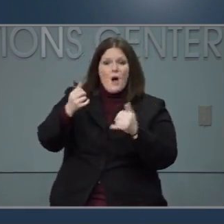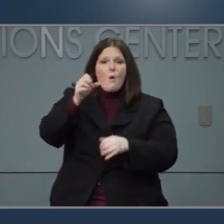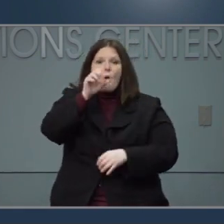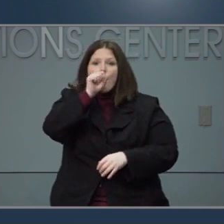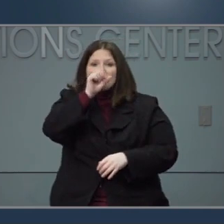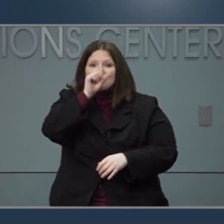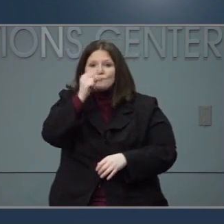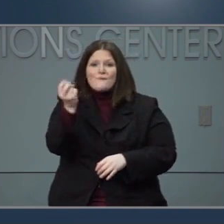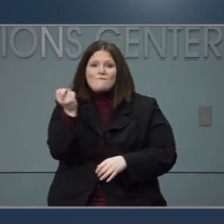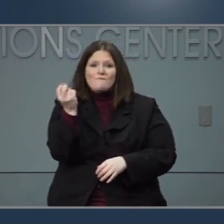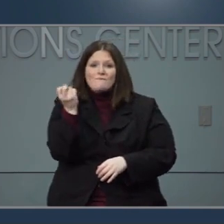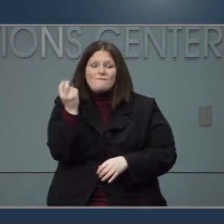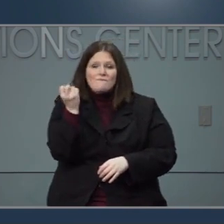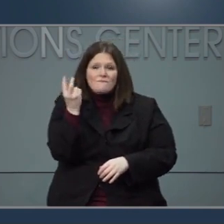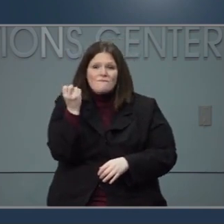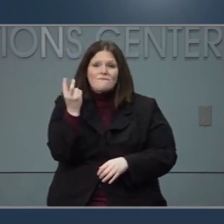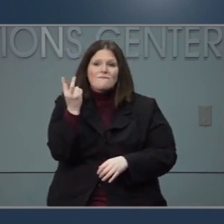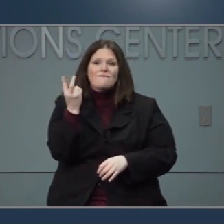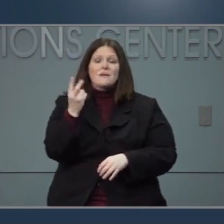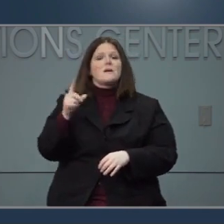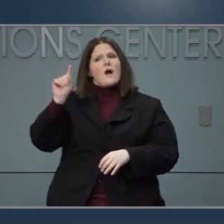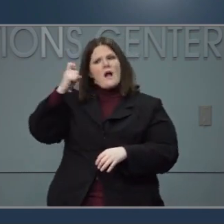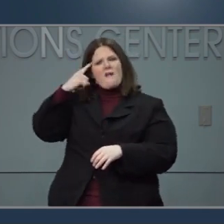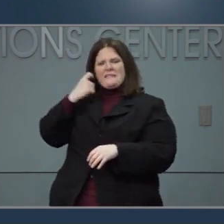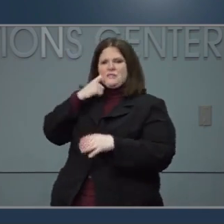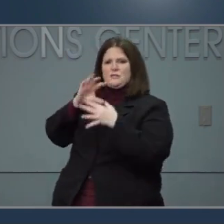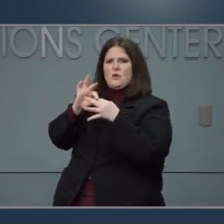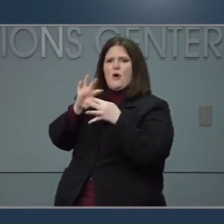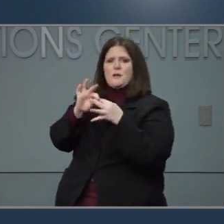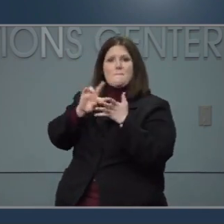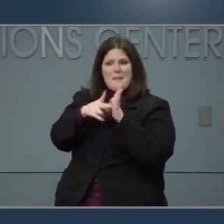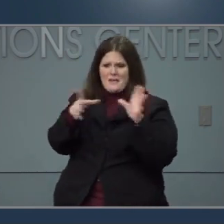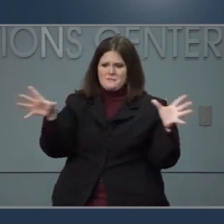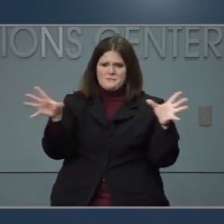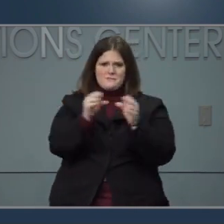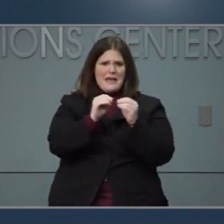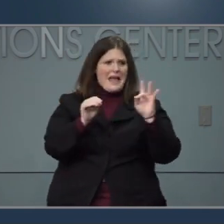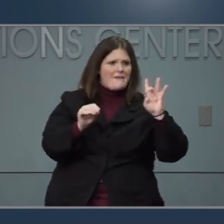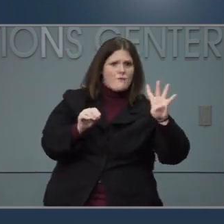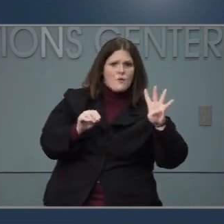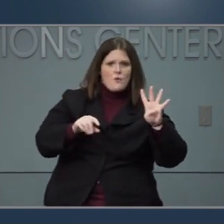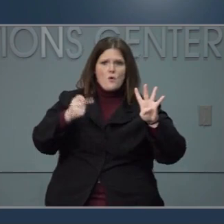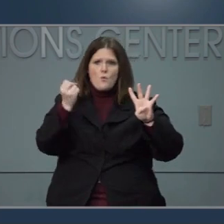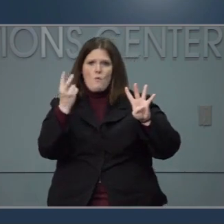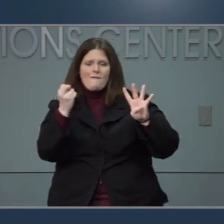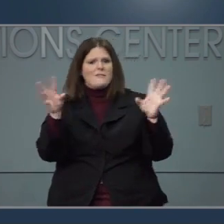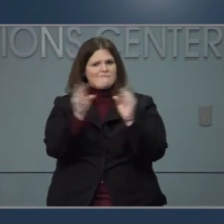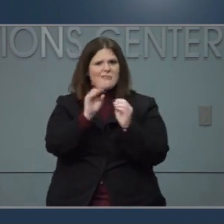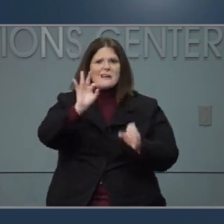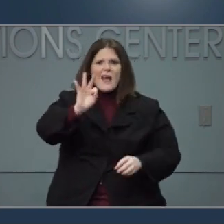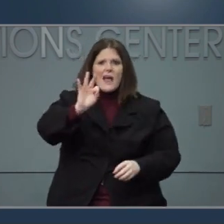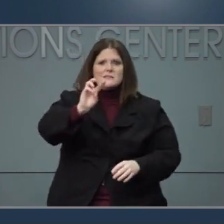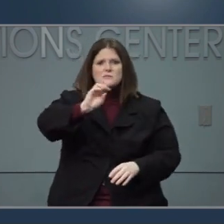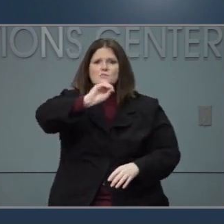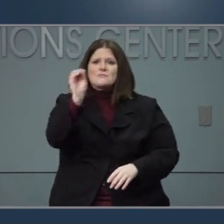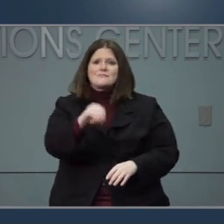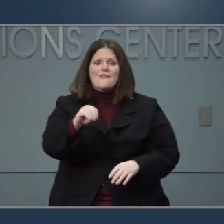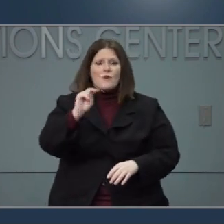IN ADDITION THERE ARE ANOTHER 12 COUNTIES THAT ARE NOW IN THE ORANGE WITH SUBSTANTIAL LEVELS OF VIRAL SPREAD.